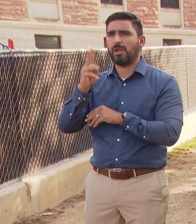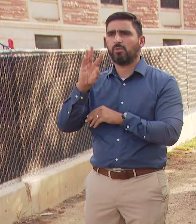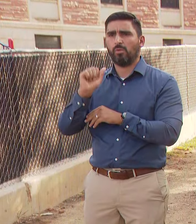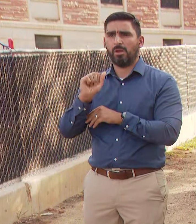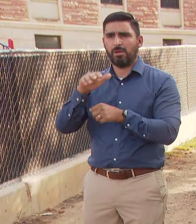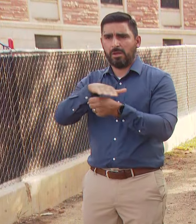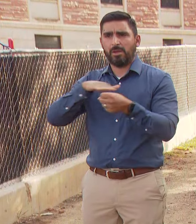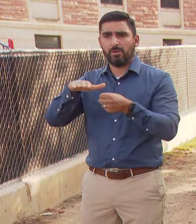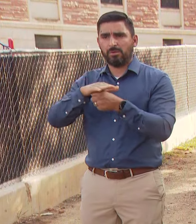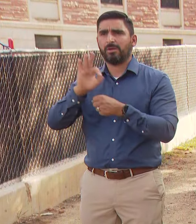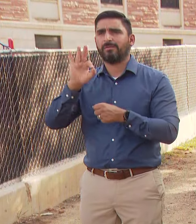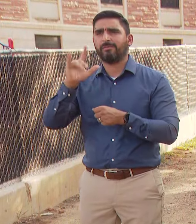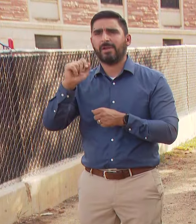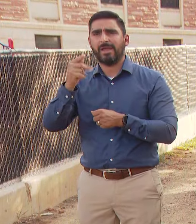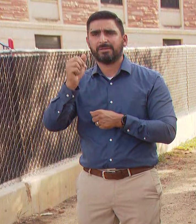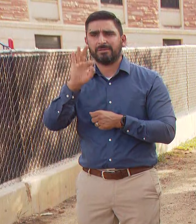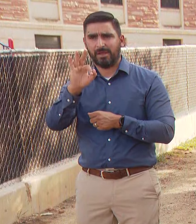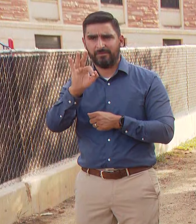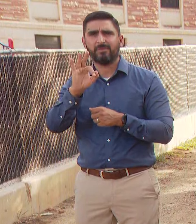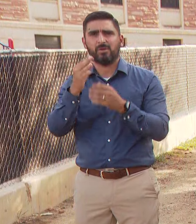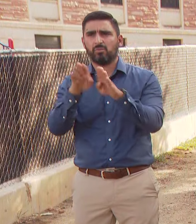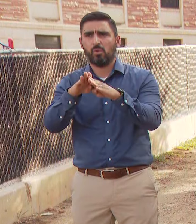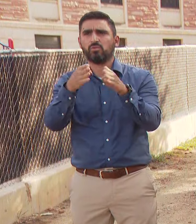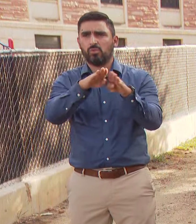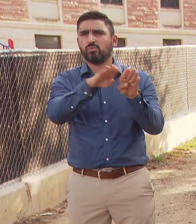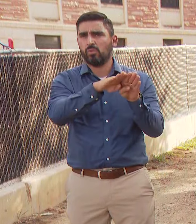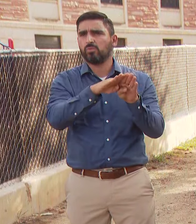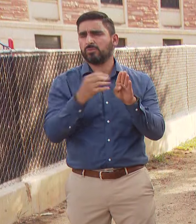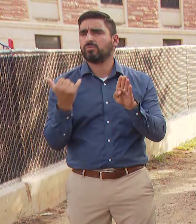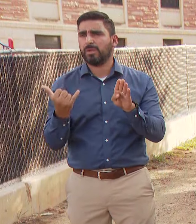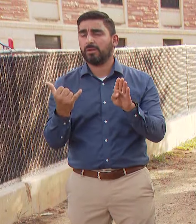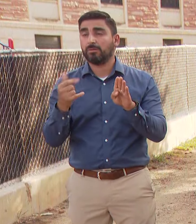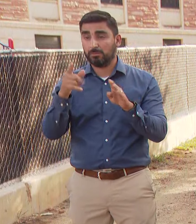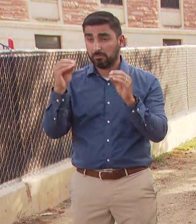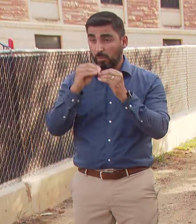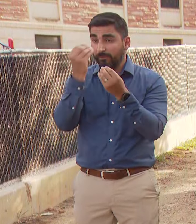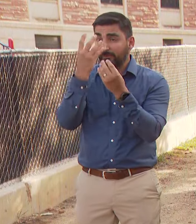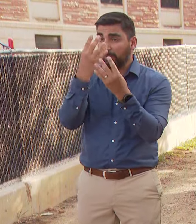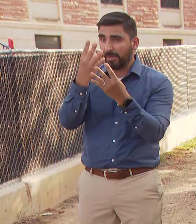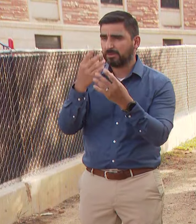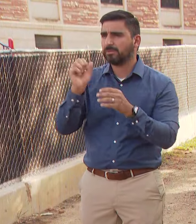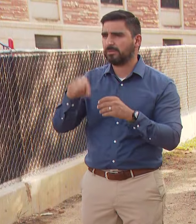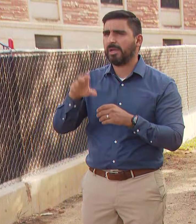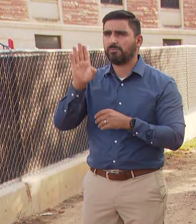right now while fire crews are trying to deal with this. For more information, please refer to Boulder Mountain parks and open space